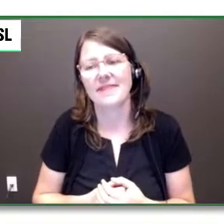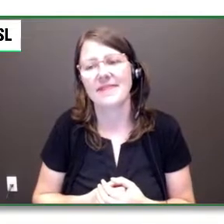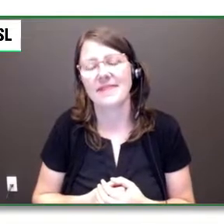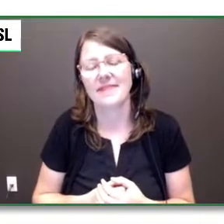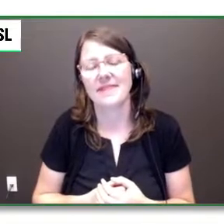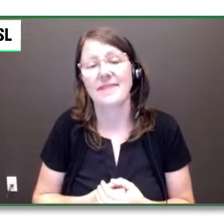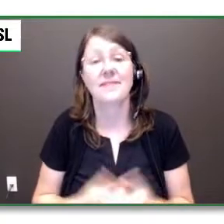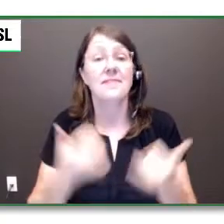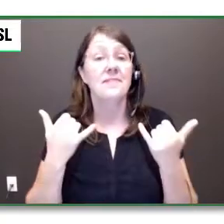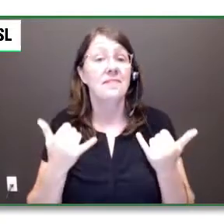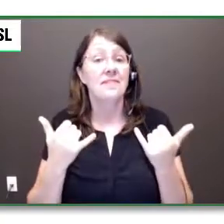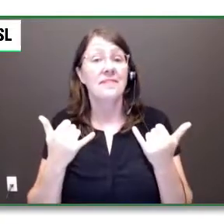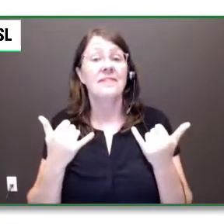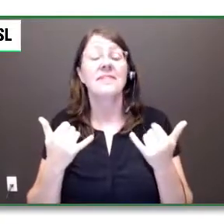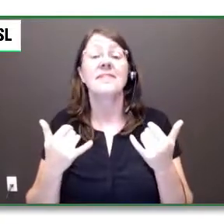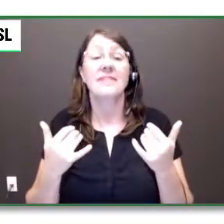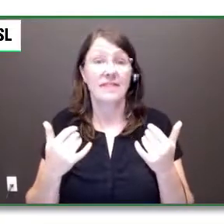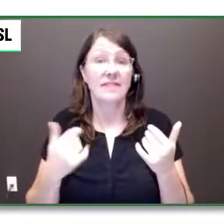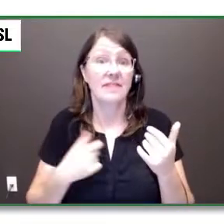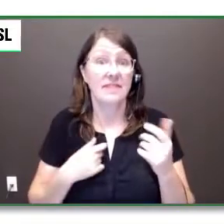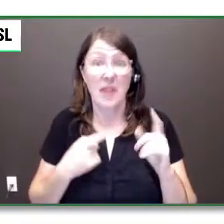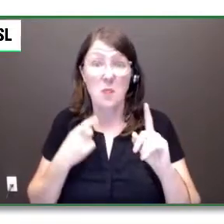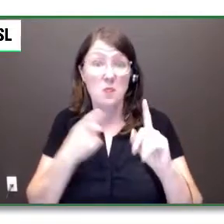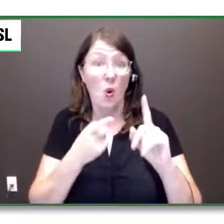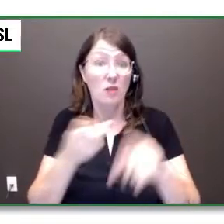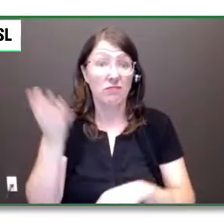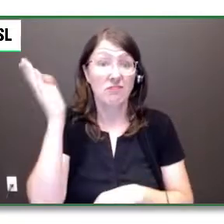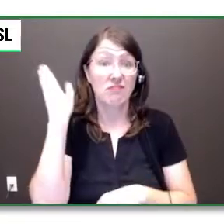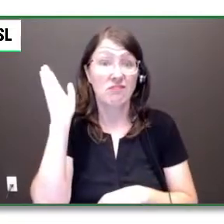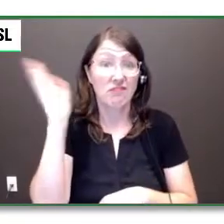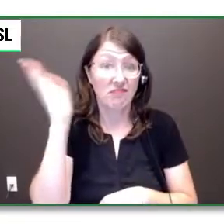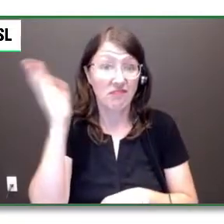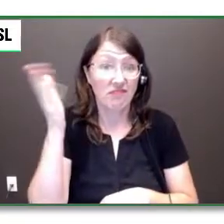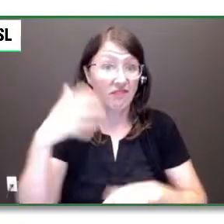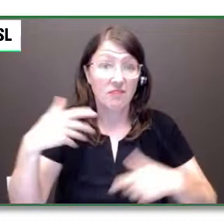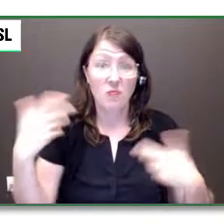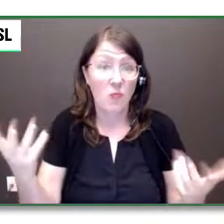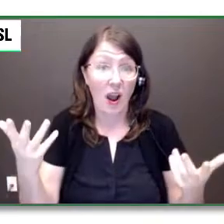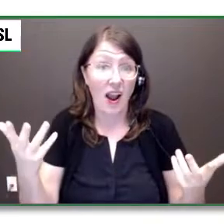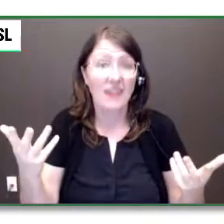discuss really the results uh of a study that was funded by Accessibility